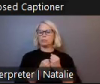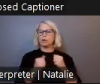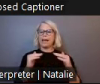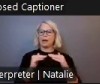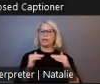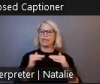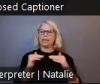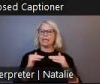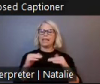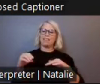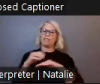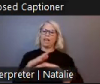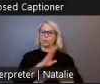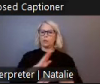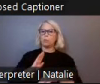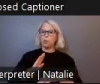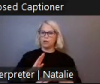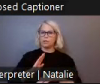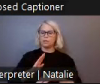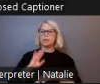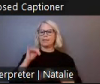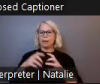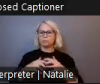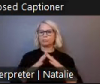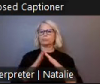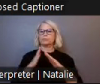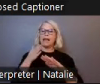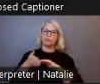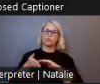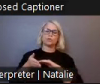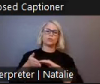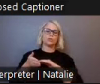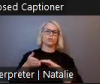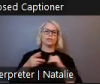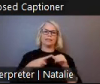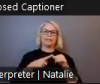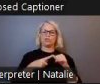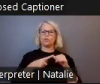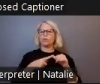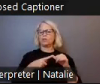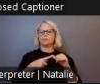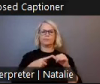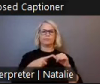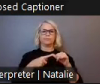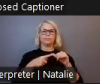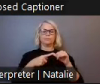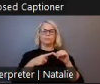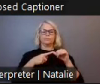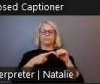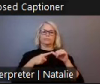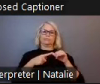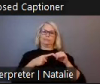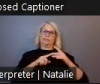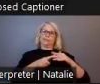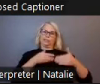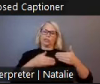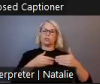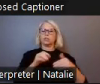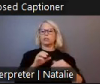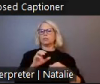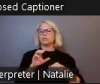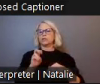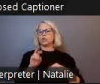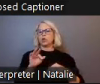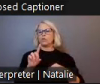board that was formed after the initial steps of COVID recovery.